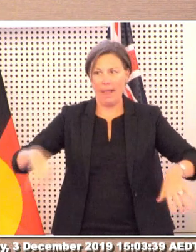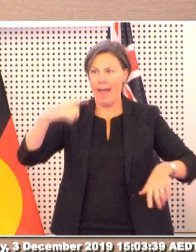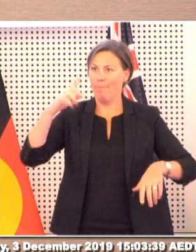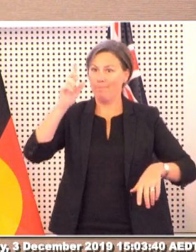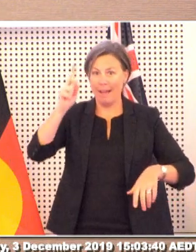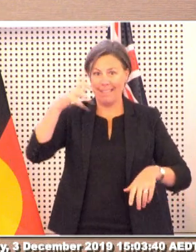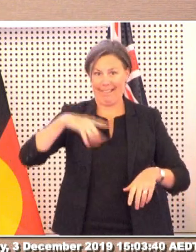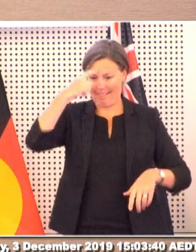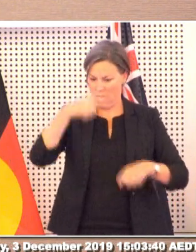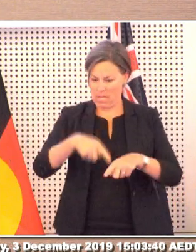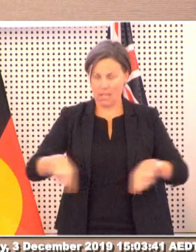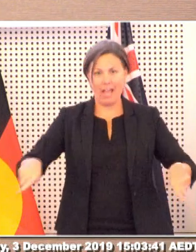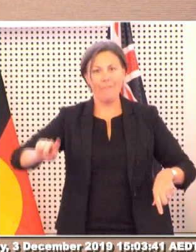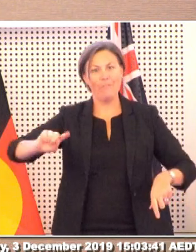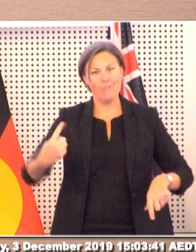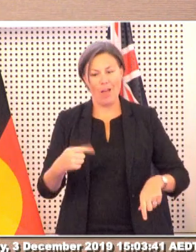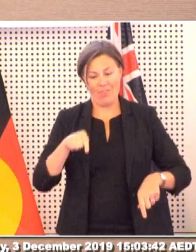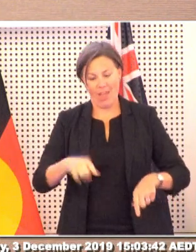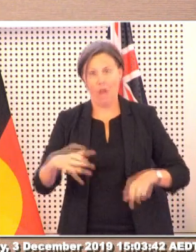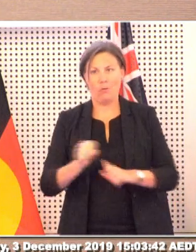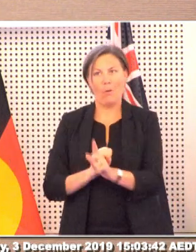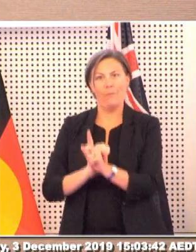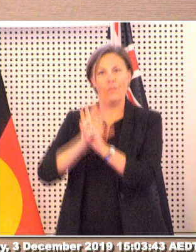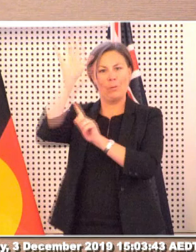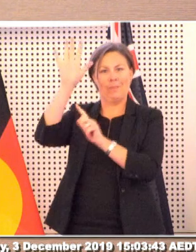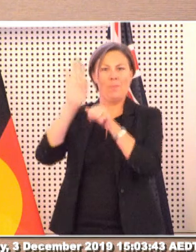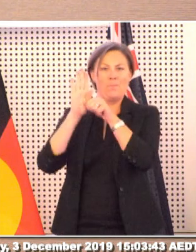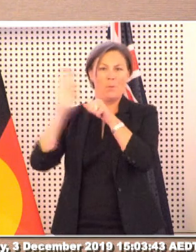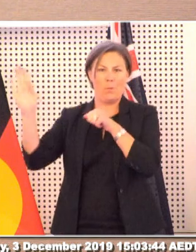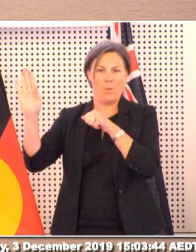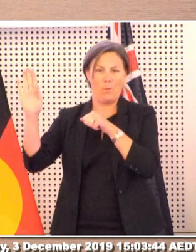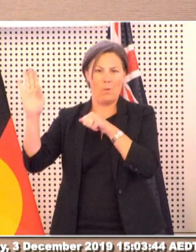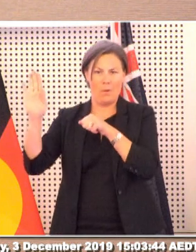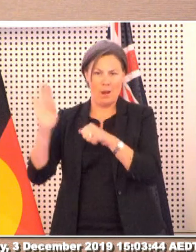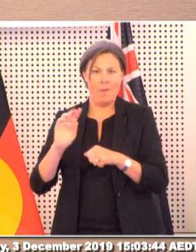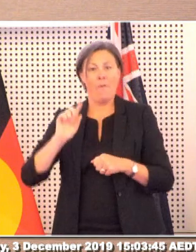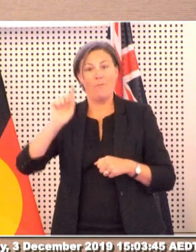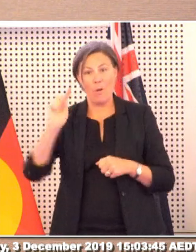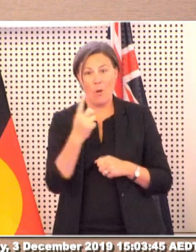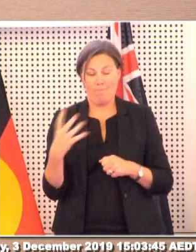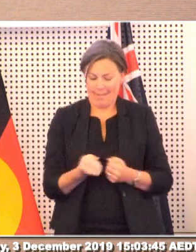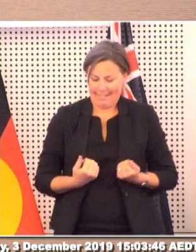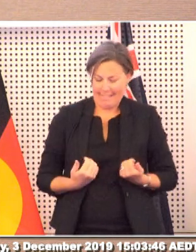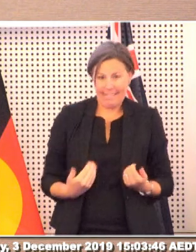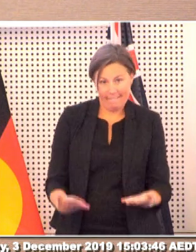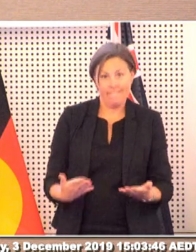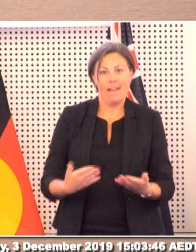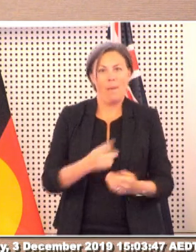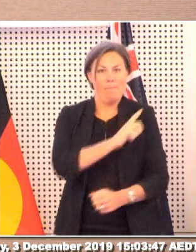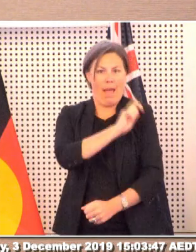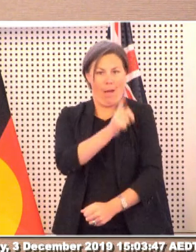But it won’t ever work unless you have an empowered group of residents who are able,